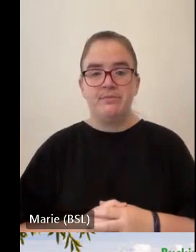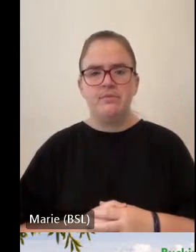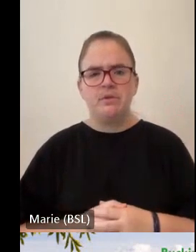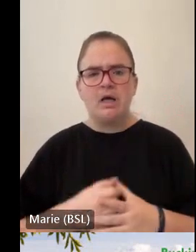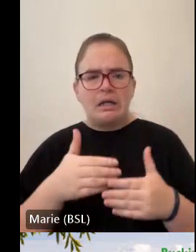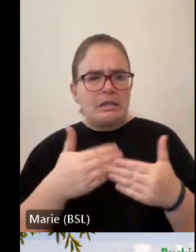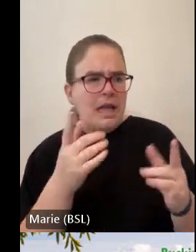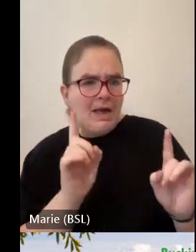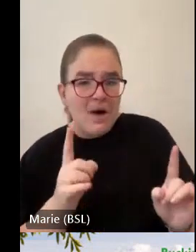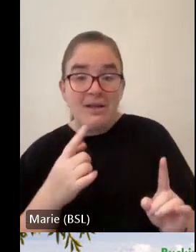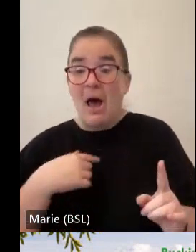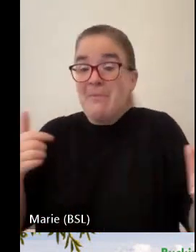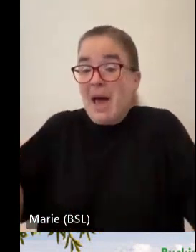What day is it? It's my birthday.